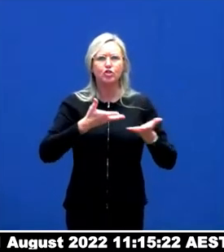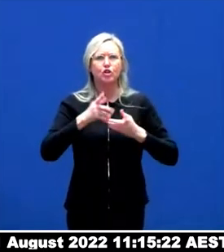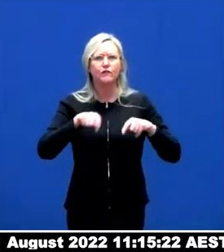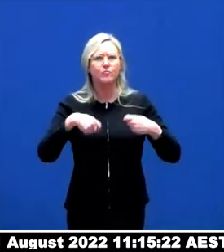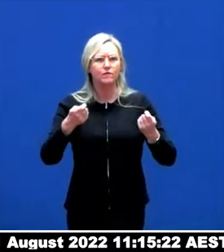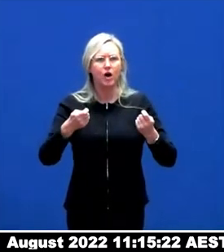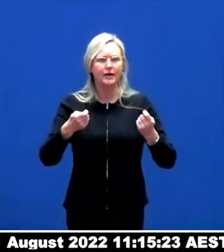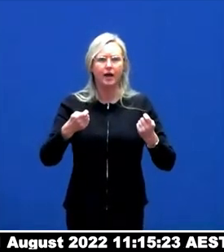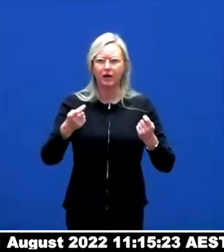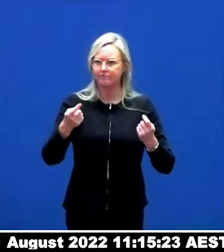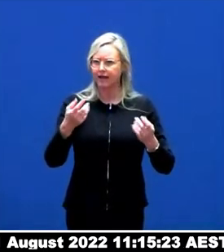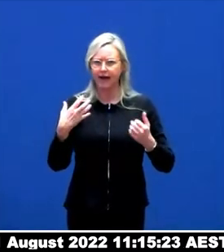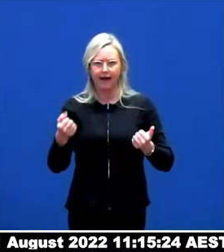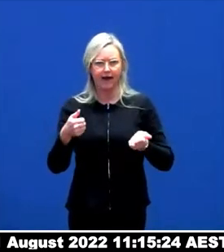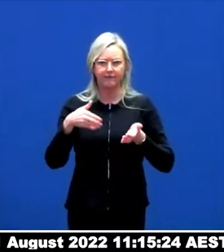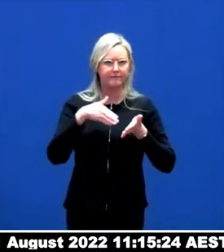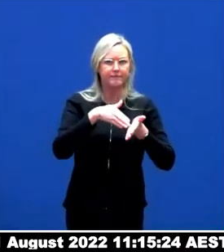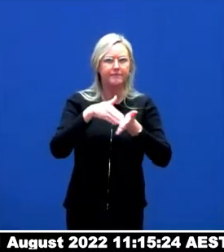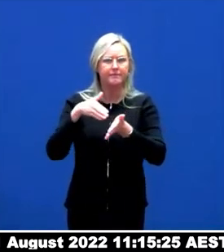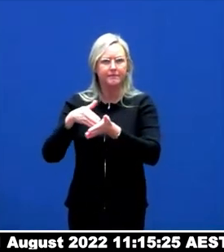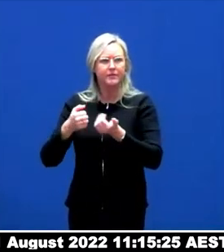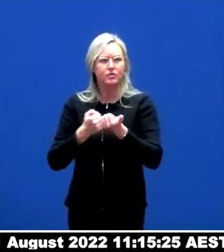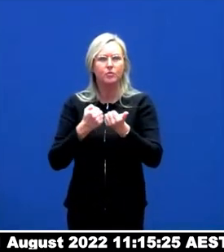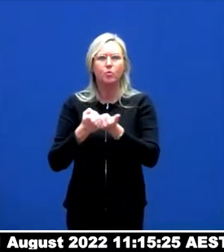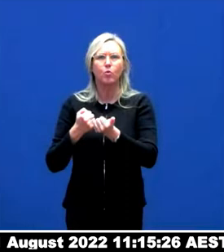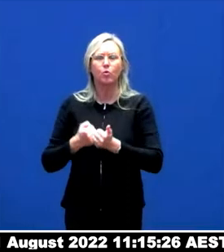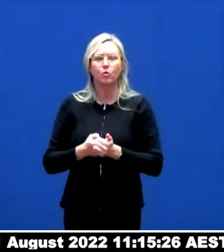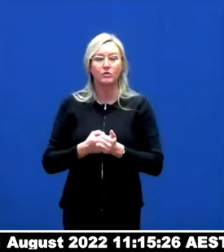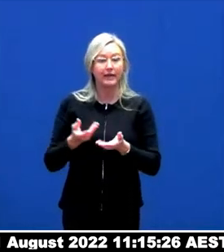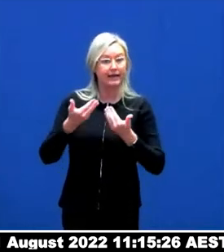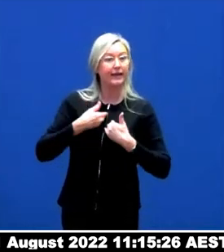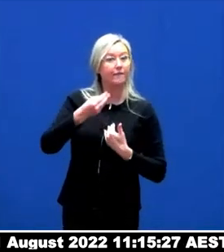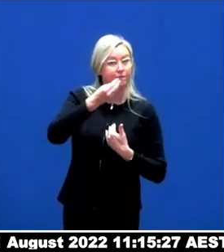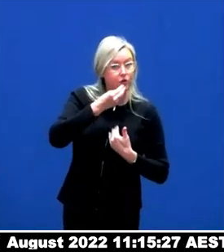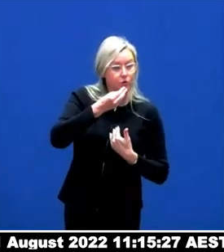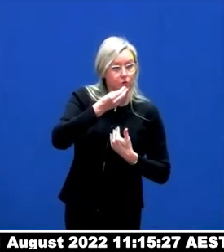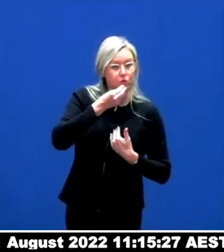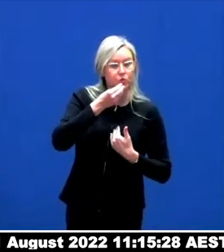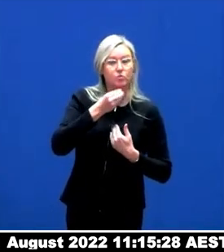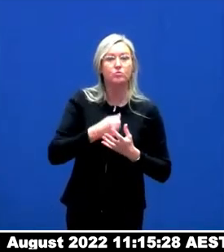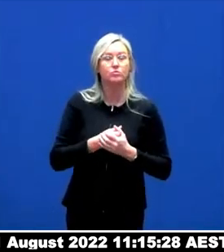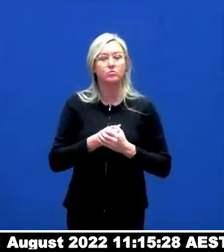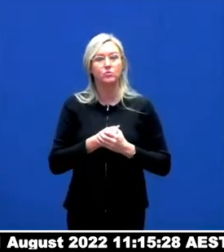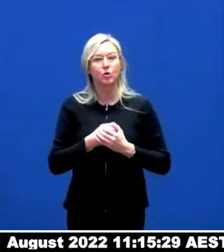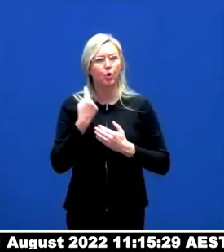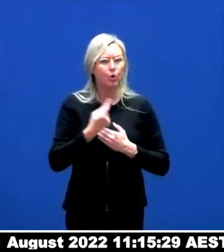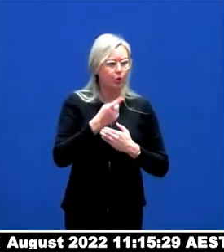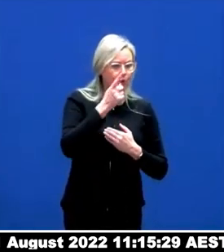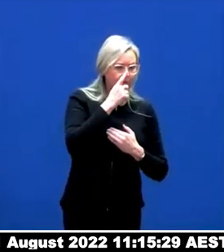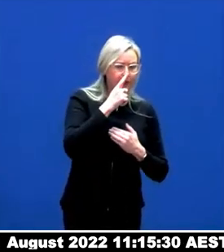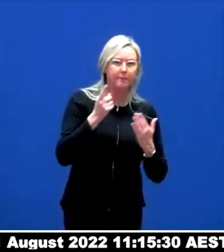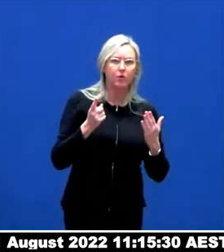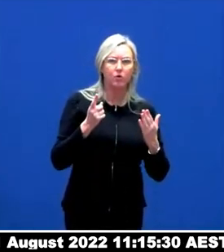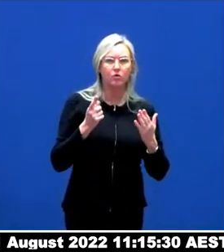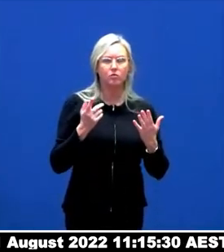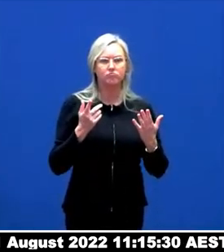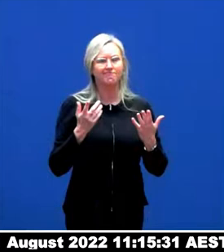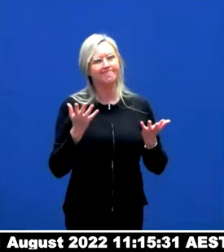help out, including providing a bit of food as well to people who are living in the sort